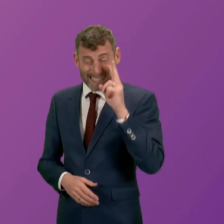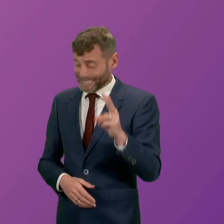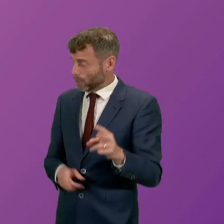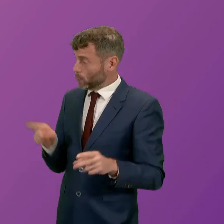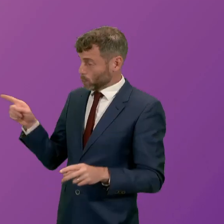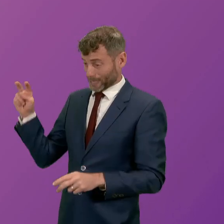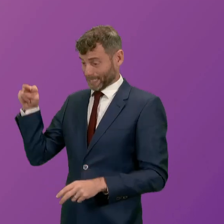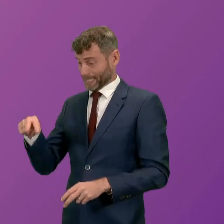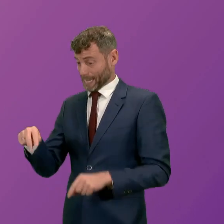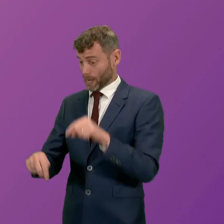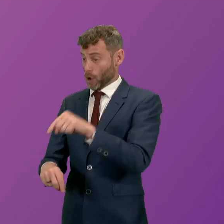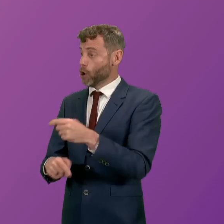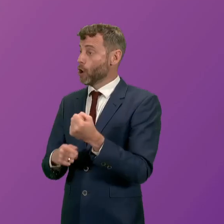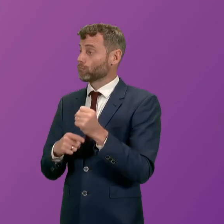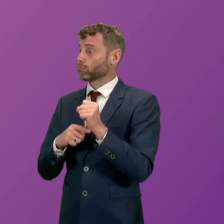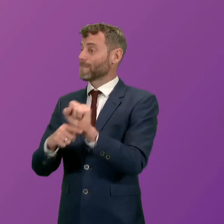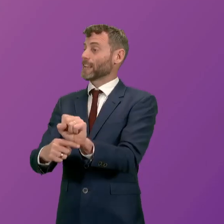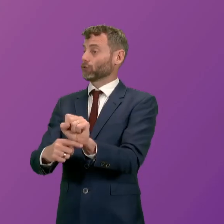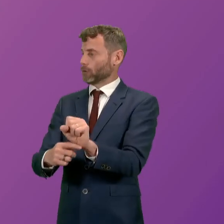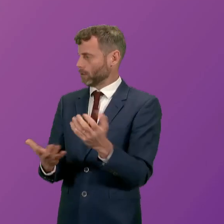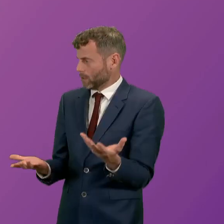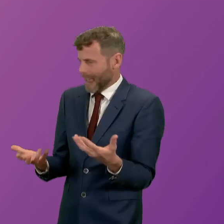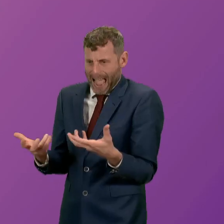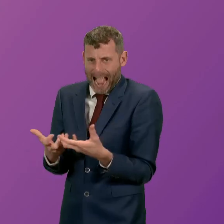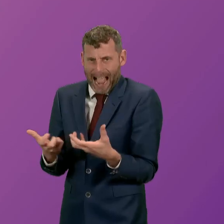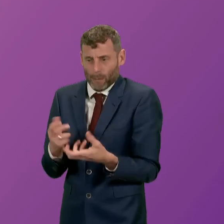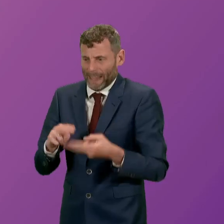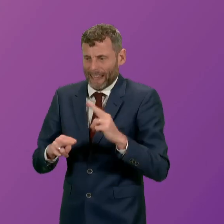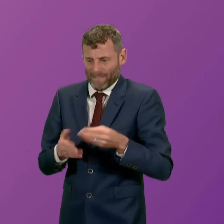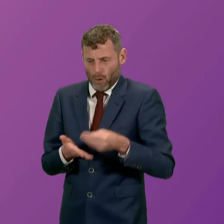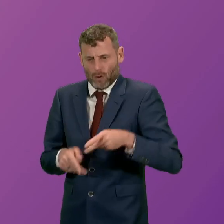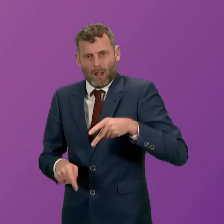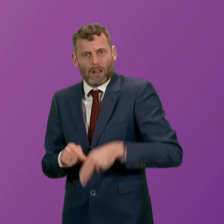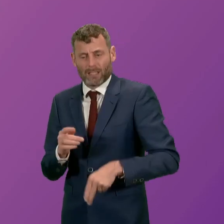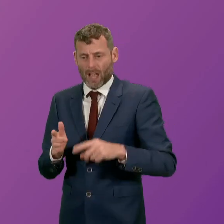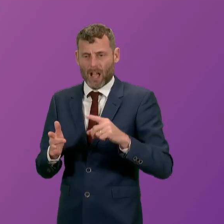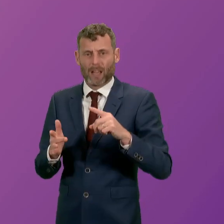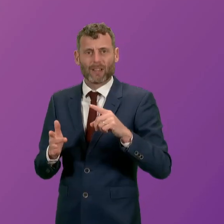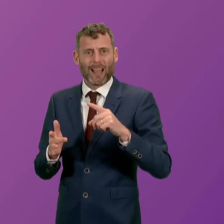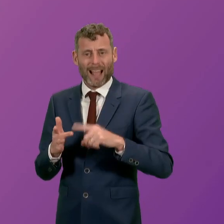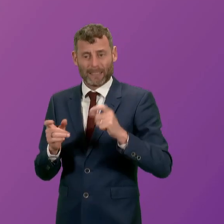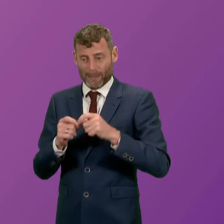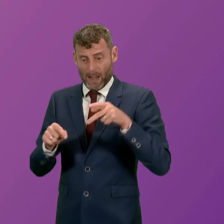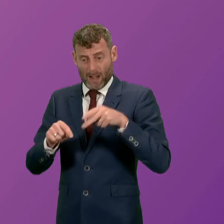that prevention will not be possible if IJBs are in permanent financial crisis?